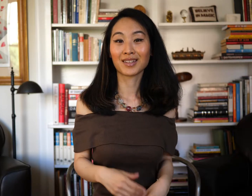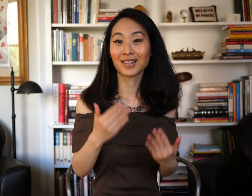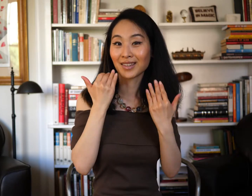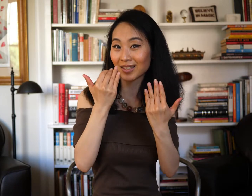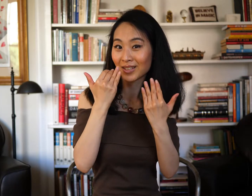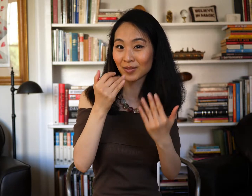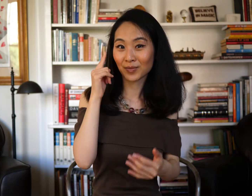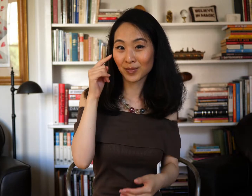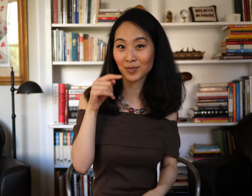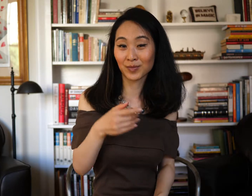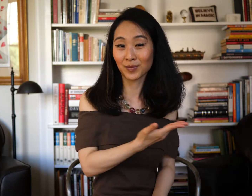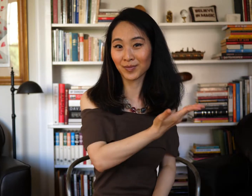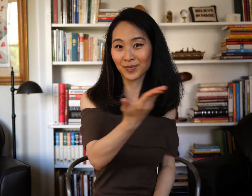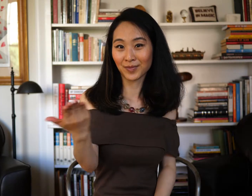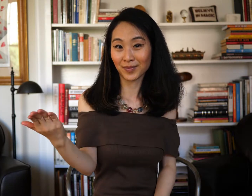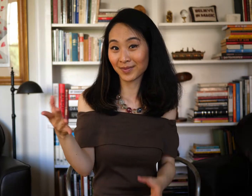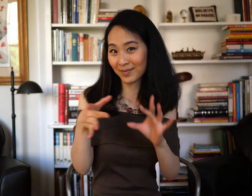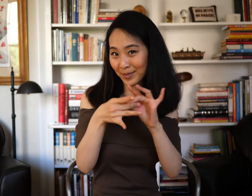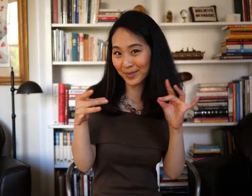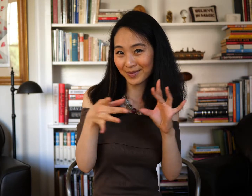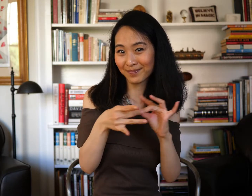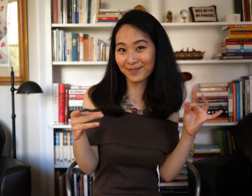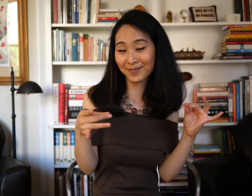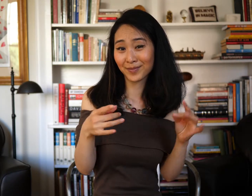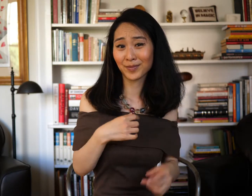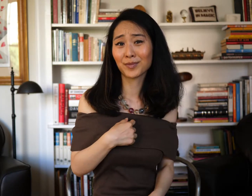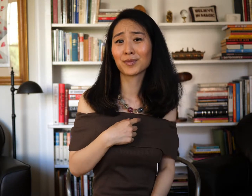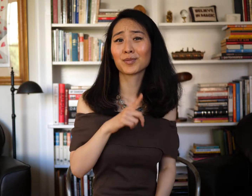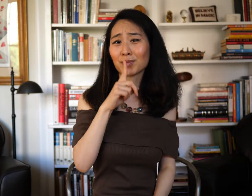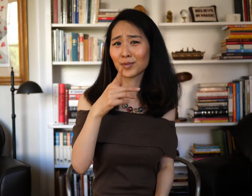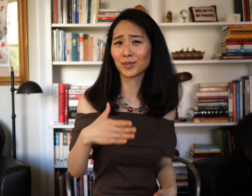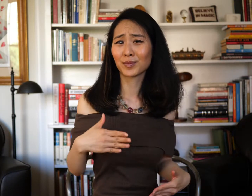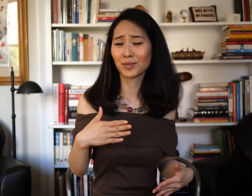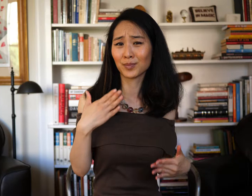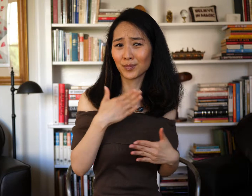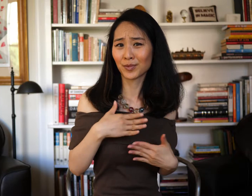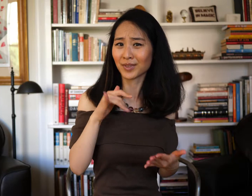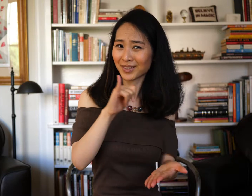Thank you for your comments. I really appreciate that.